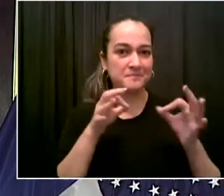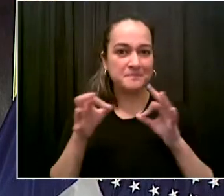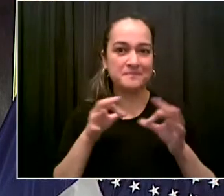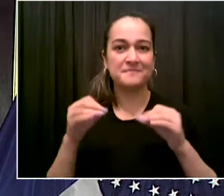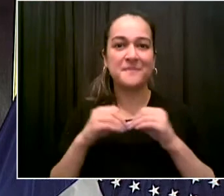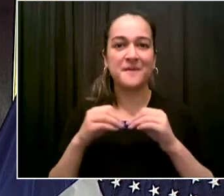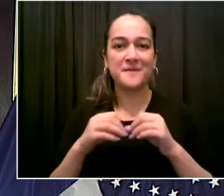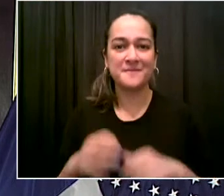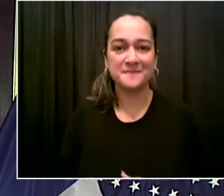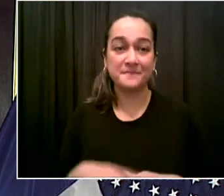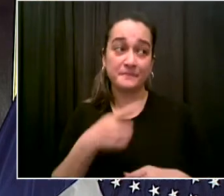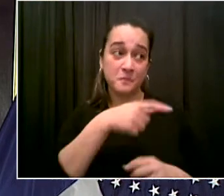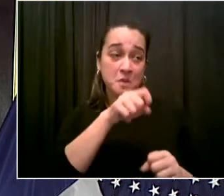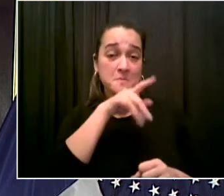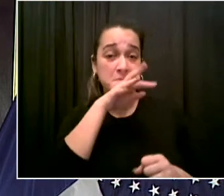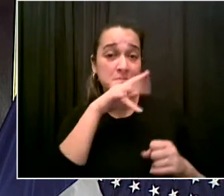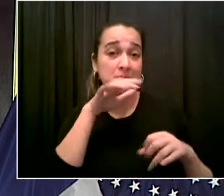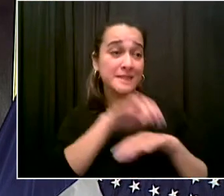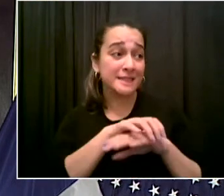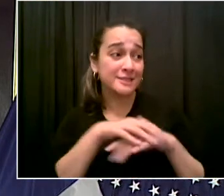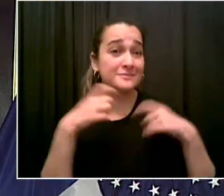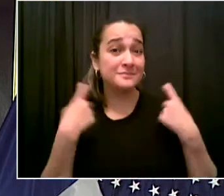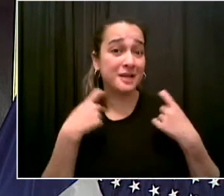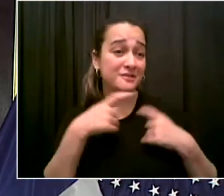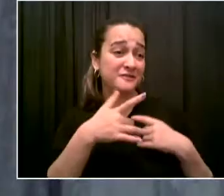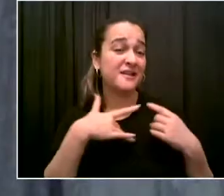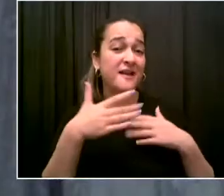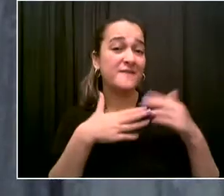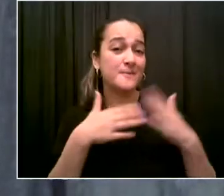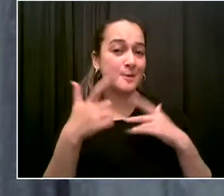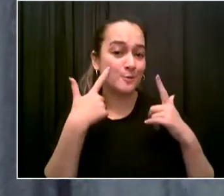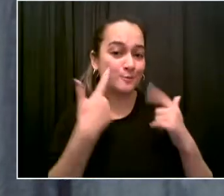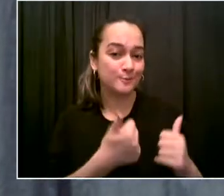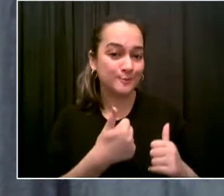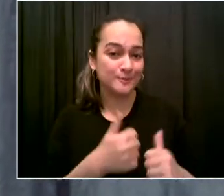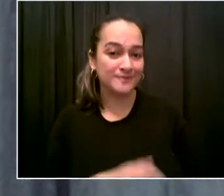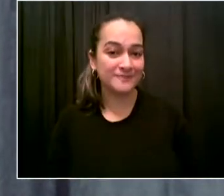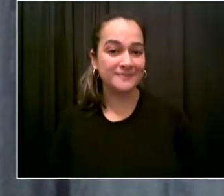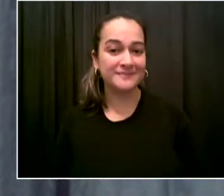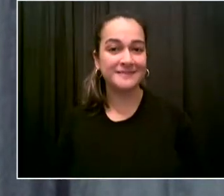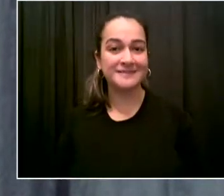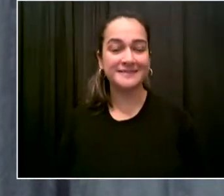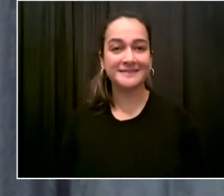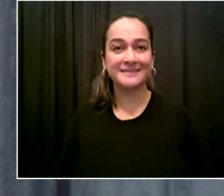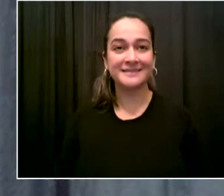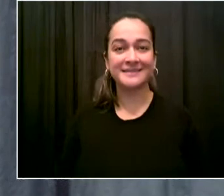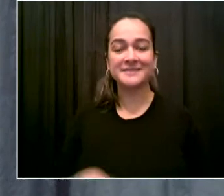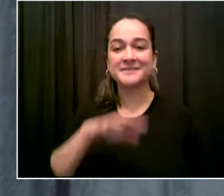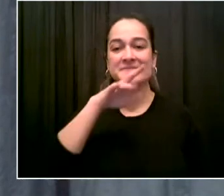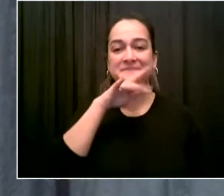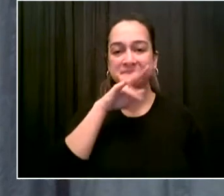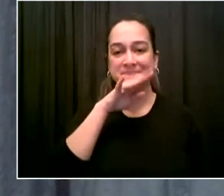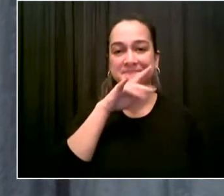GEORGIA, YOU CAN SAY ENGLISH, SPANISH, BOTH. WHAT THIS FEELS LIKE, WHAT THIS